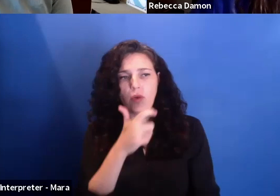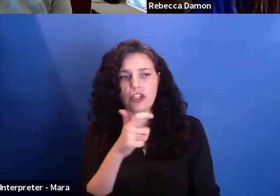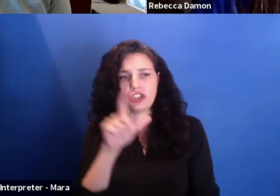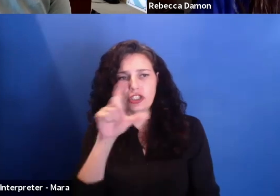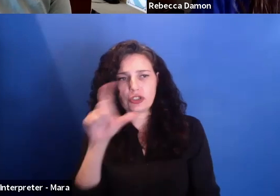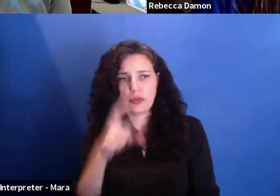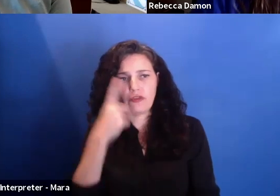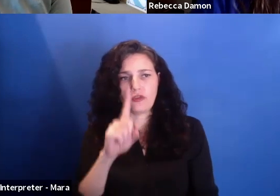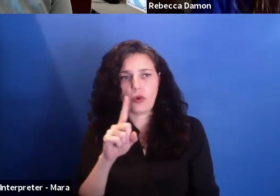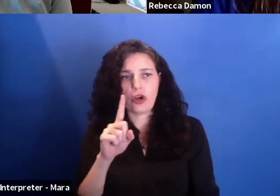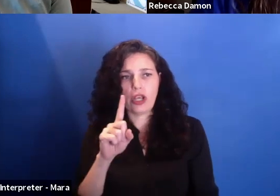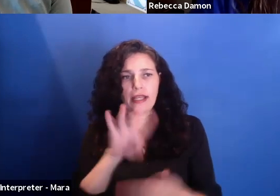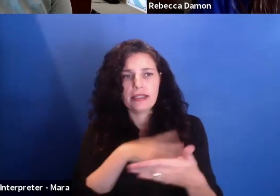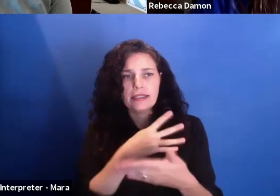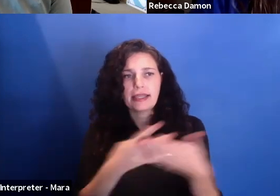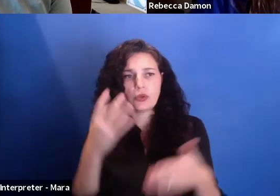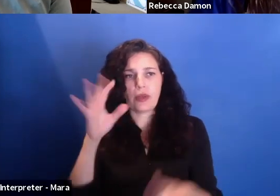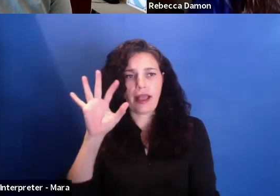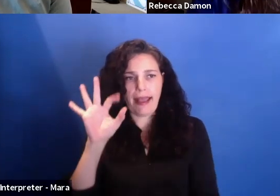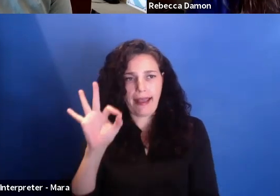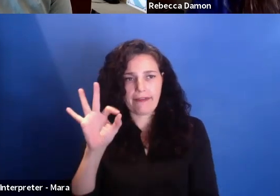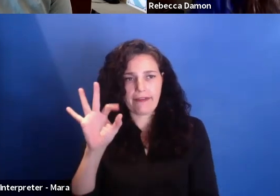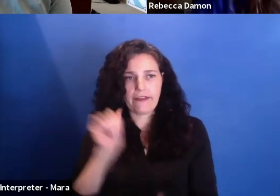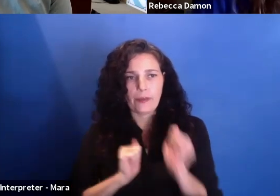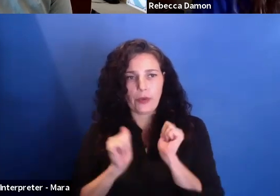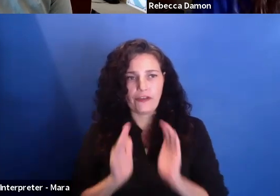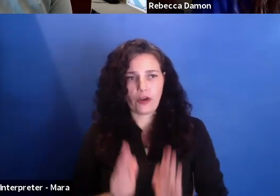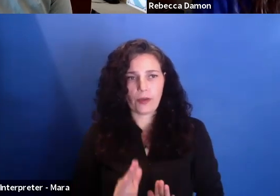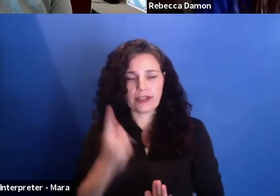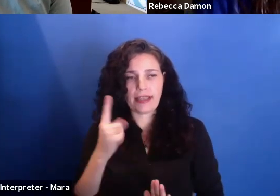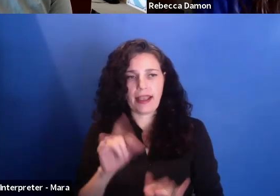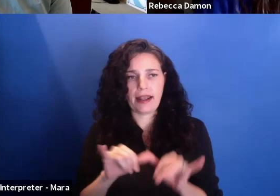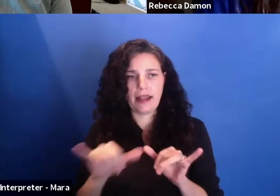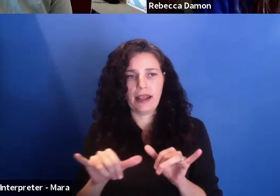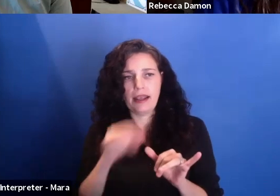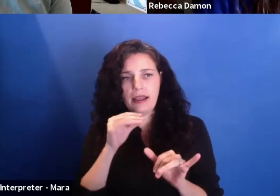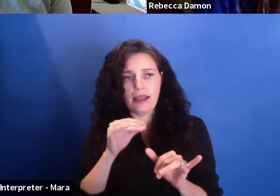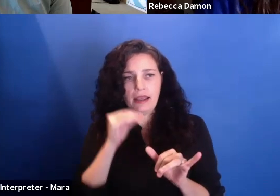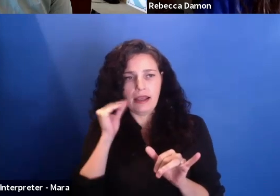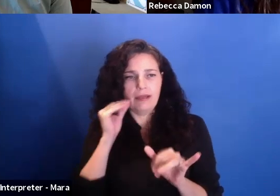and series regulars and quarantine pay. And can you make clear about the line break for regulars